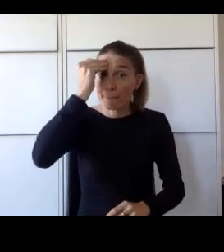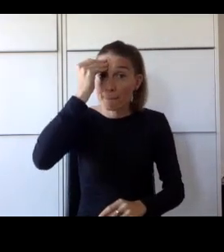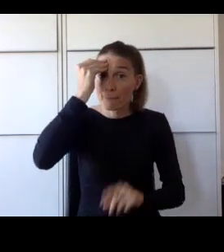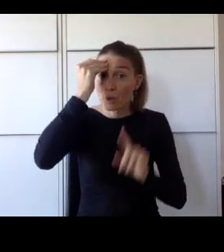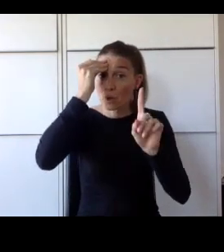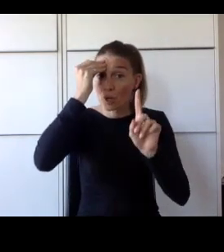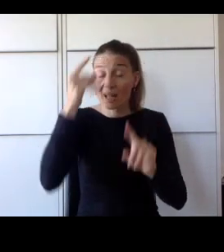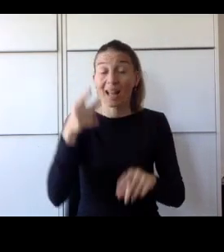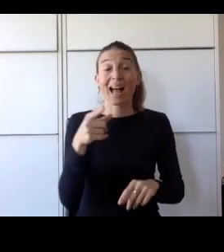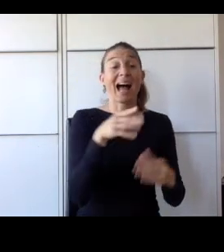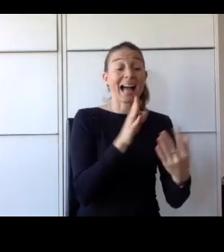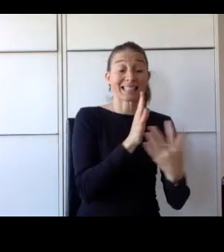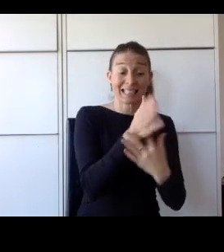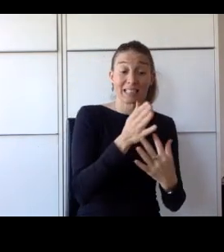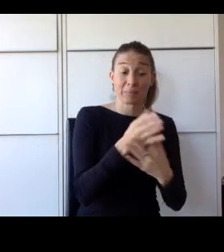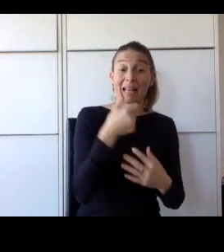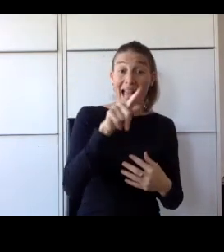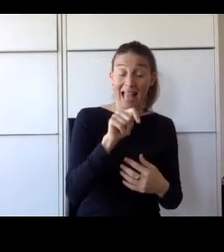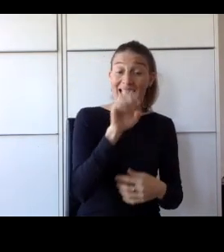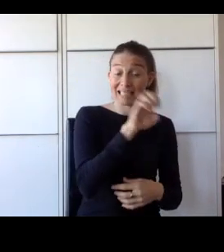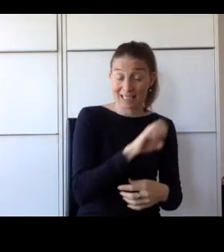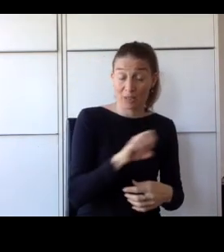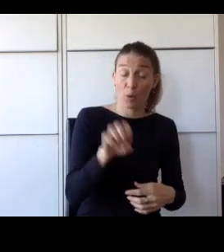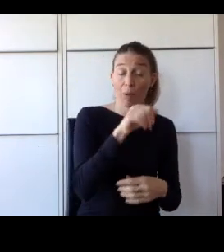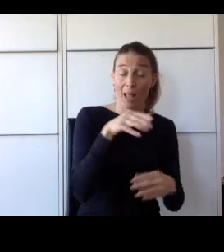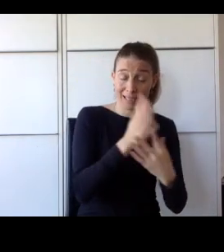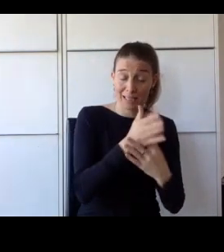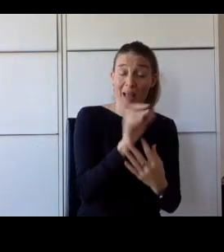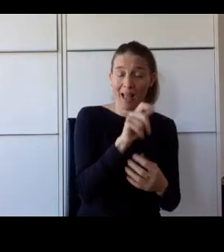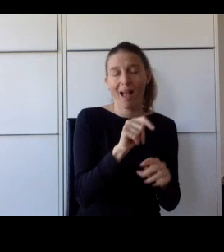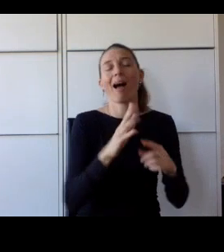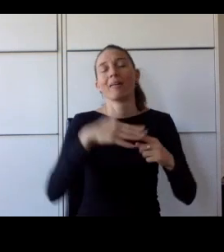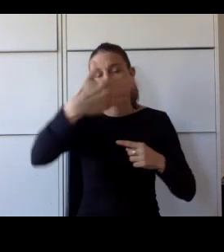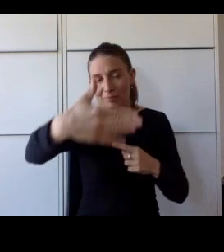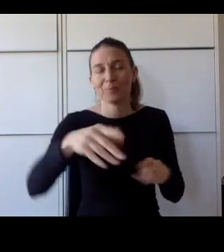which we'll also prepare a toolkit and a webinar in the coming weeks,